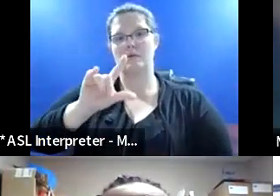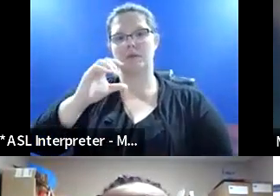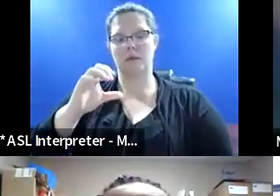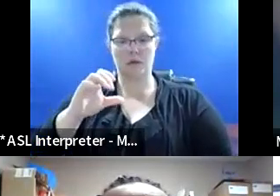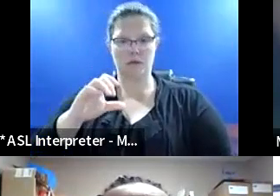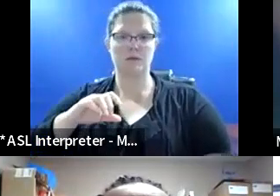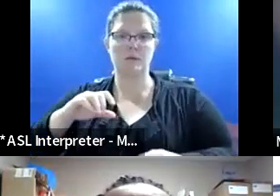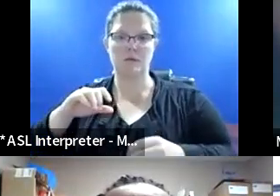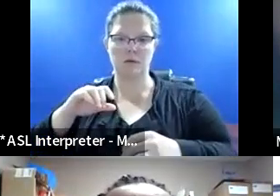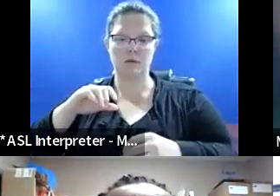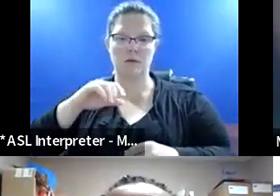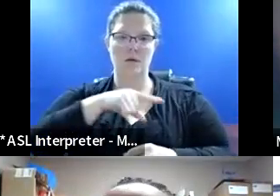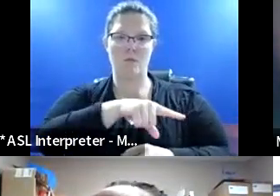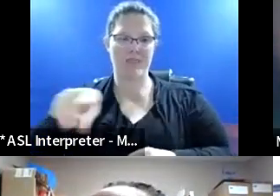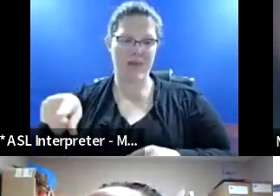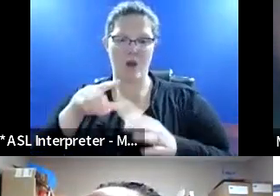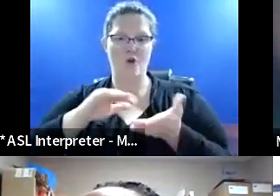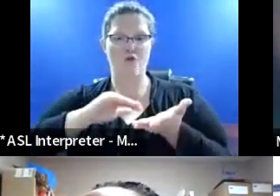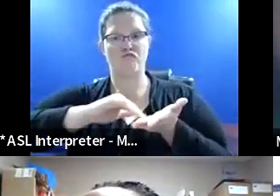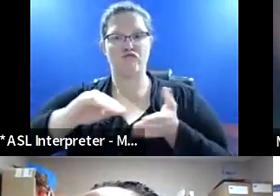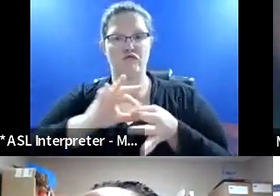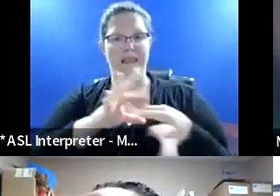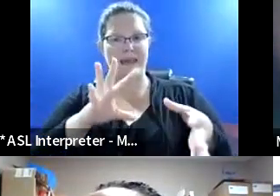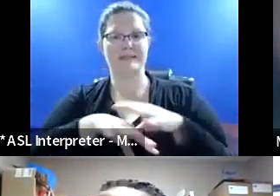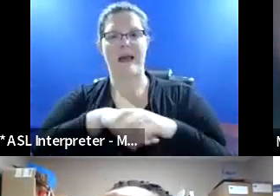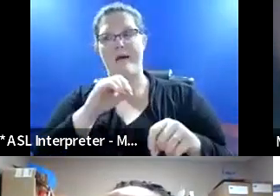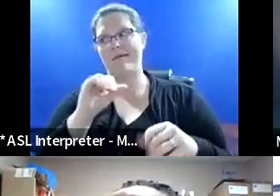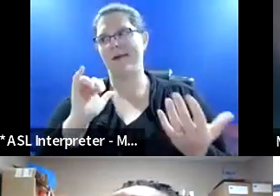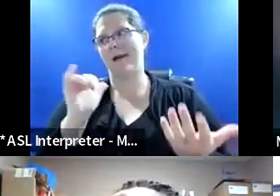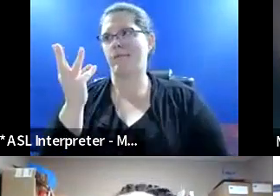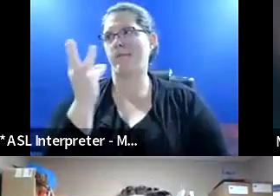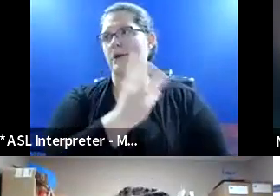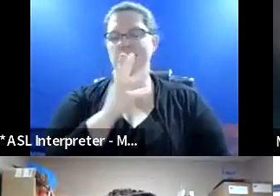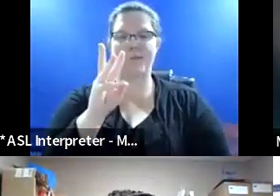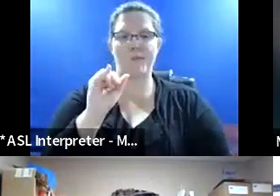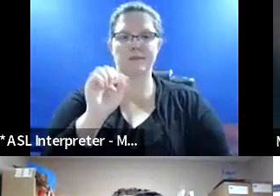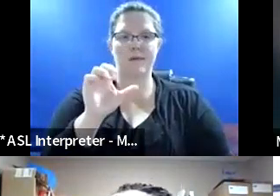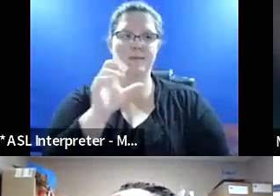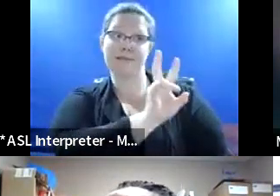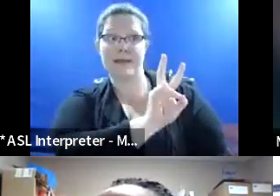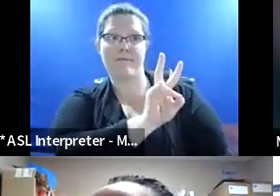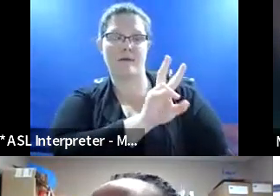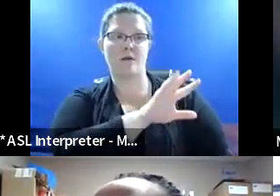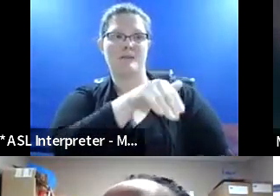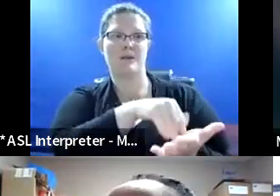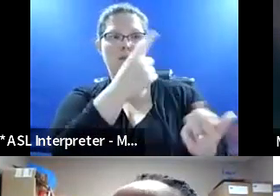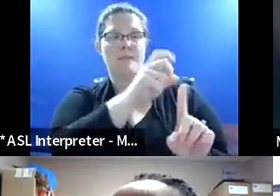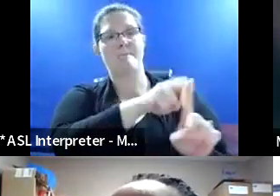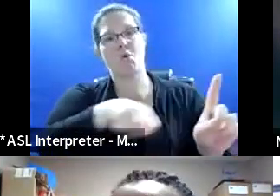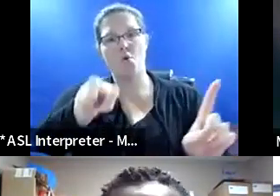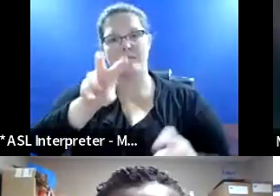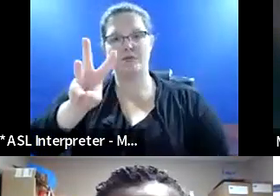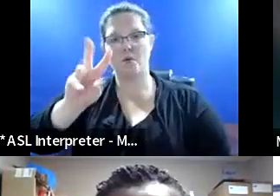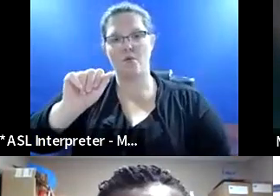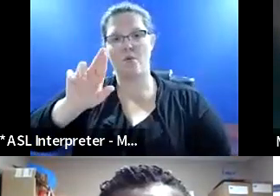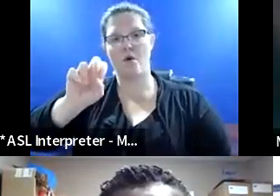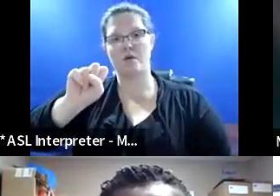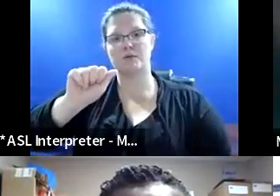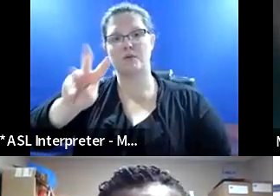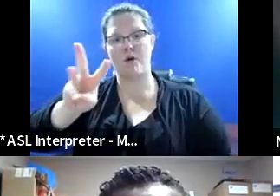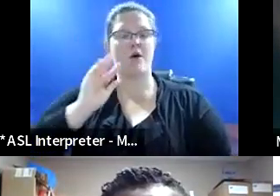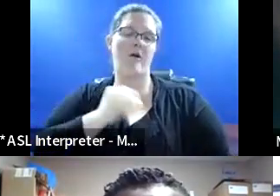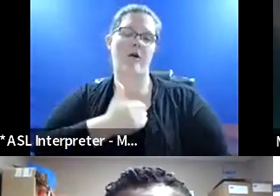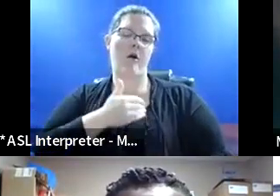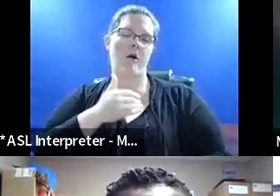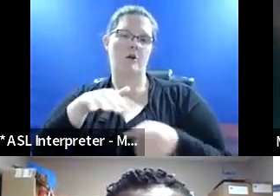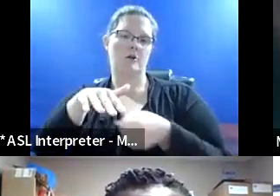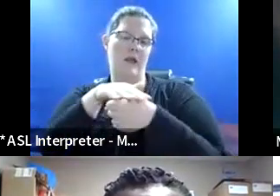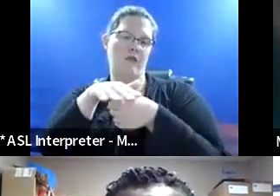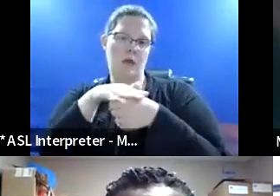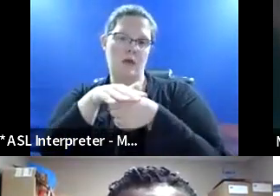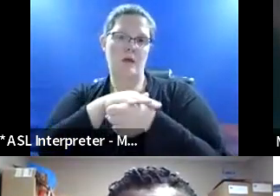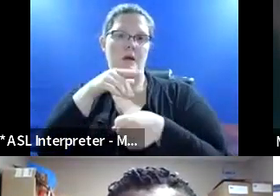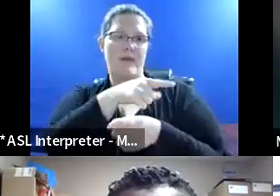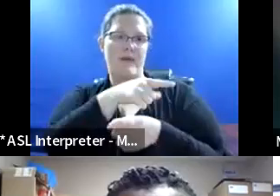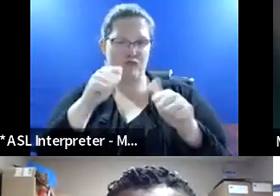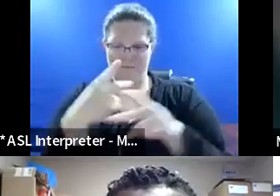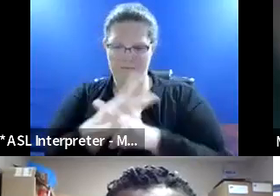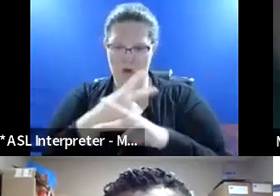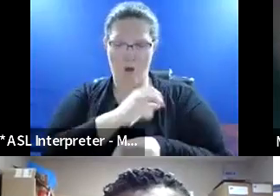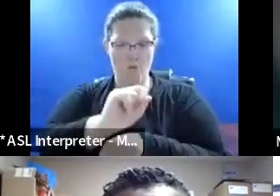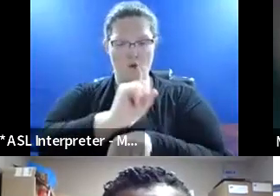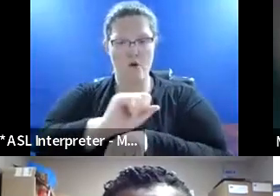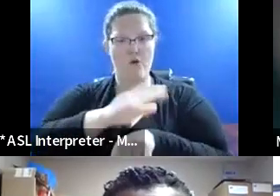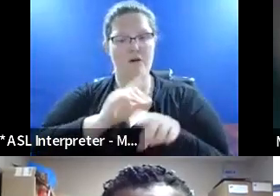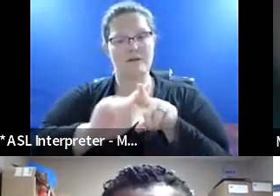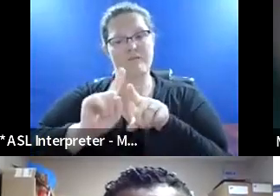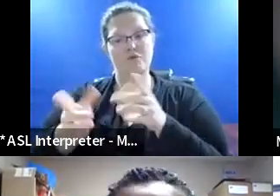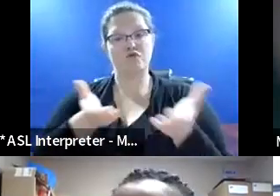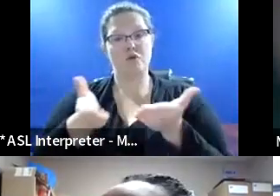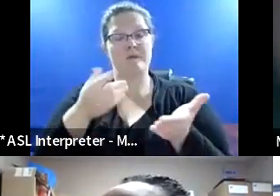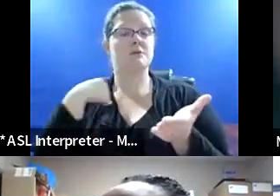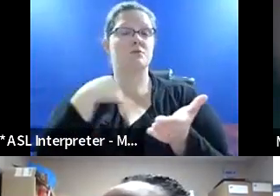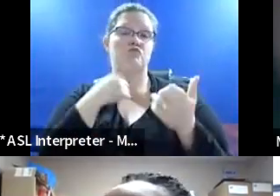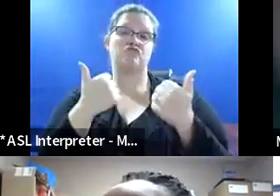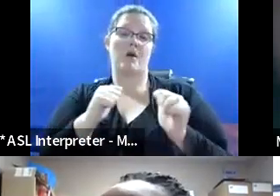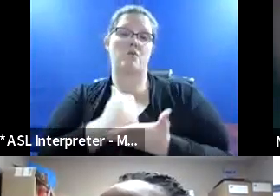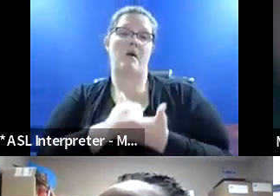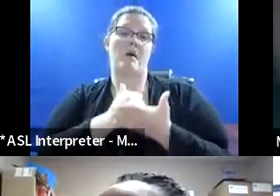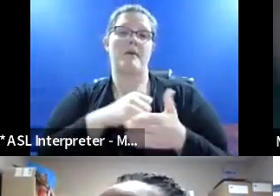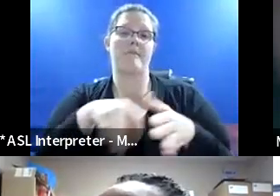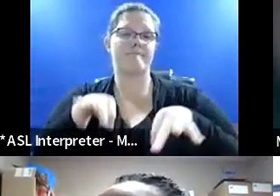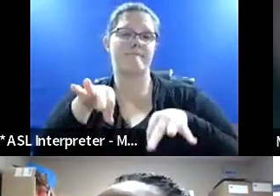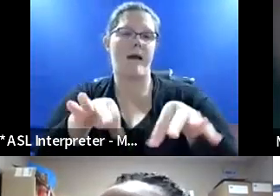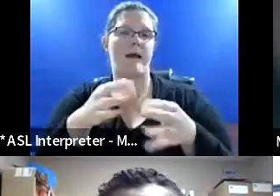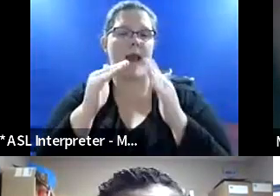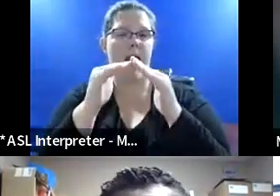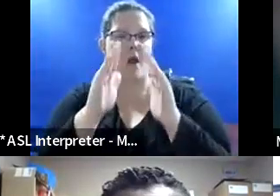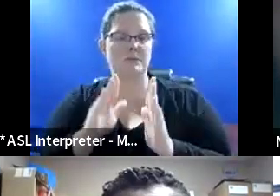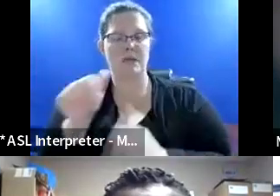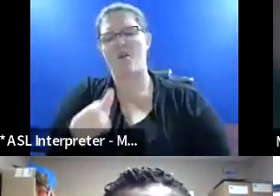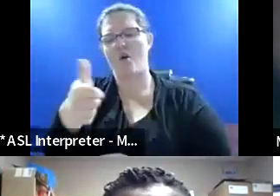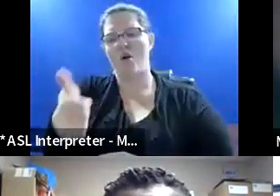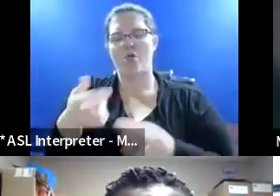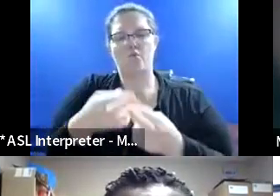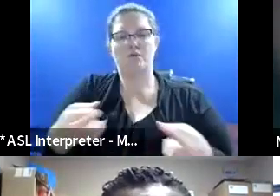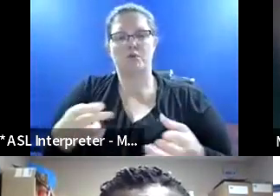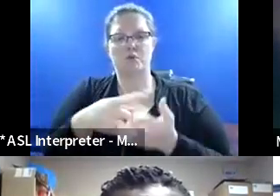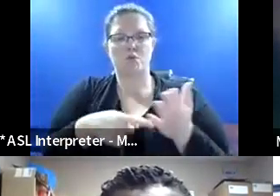WHAT WE WERE ABLE TO DO IS HAVE A PARTNERSHIP WITH THEM TO SAY WE'RE GOING TO GET THEM STARTED AND RELEASES, CONFIDENTIALITY RELEASES OF INFORMATION SIGNS SO WE CAN COMMUNICATE WITH THE OTHER CENTER SO WHEN THEY MOVE OUT THE TRANSITION IS HOPEFULLY SEAMLESS.